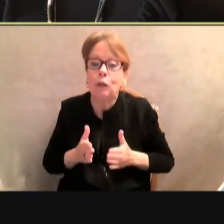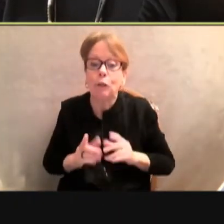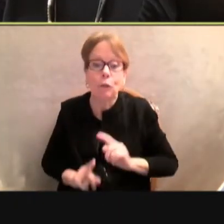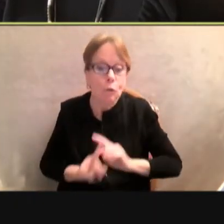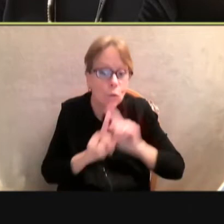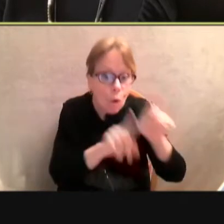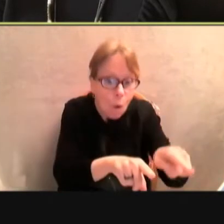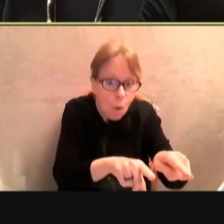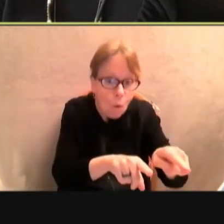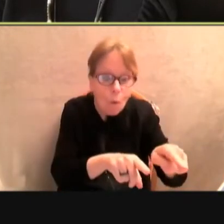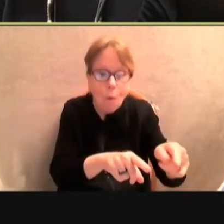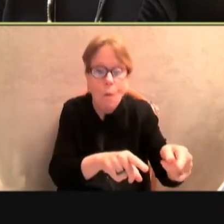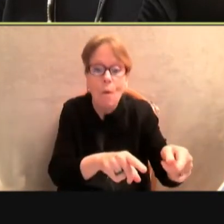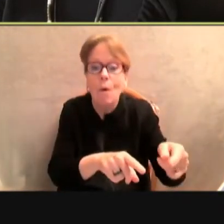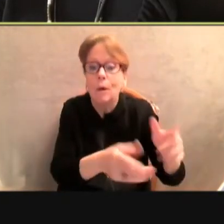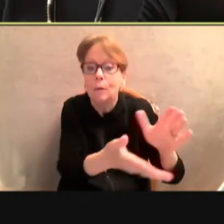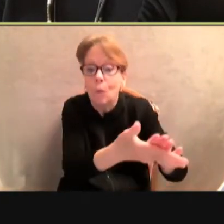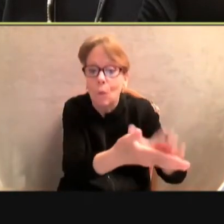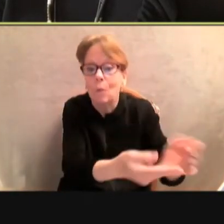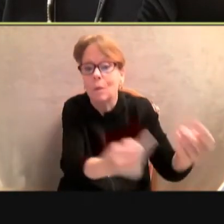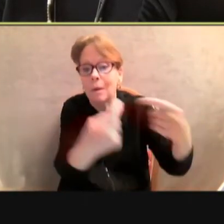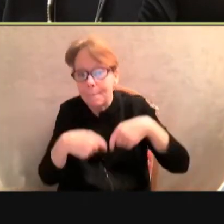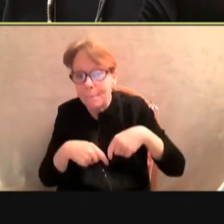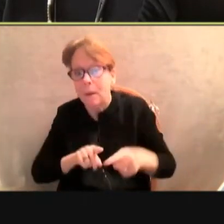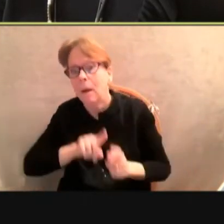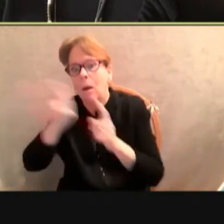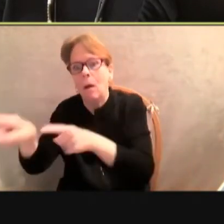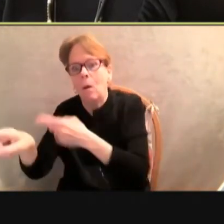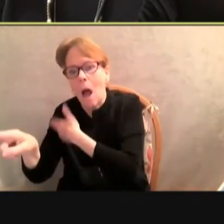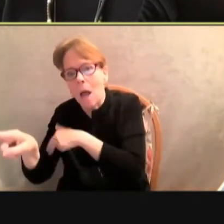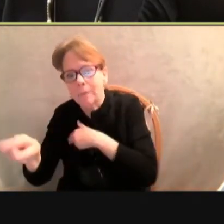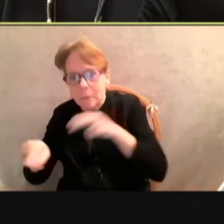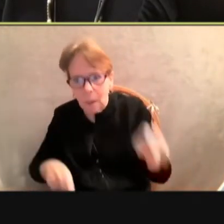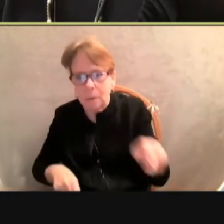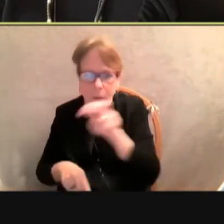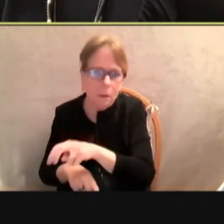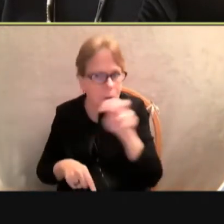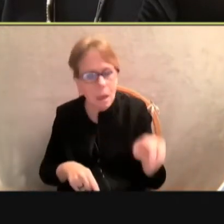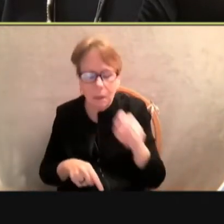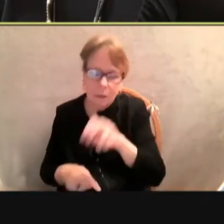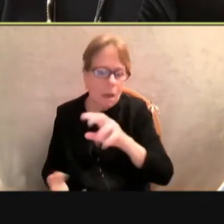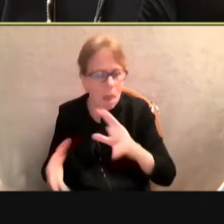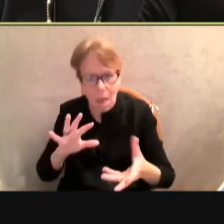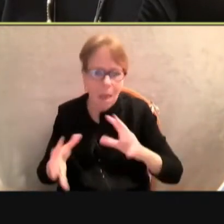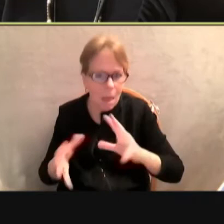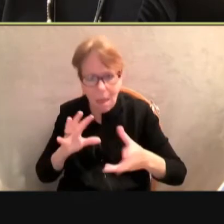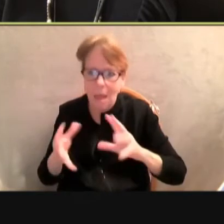company or the employer an opportunity to say, well if you did need that, why wasn't